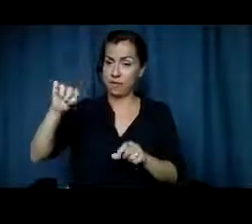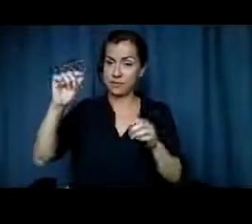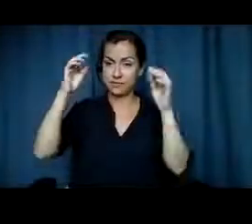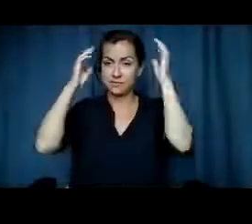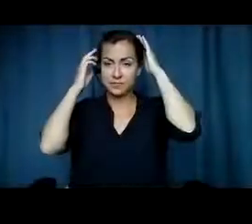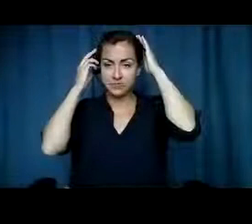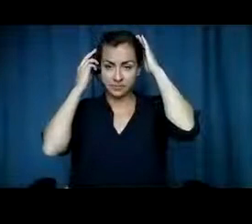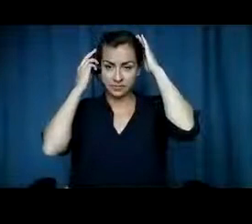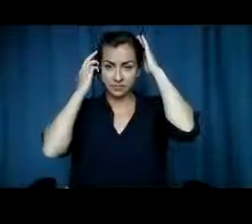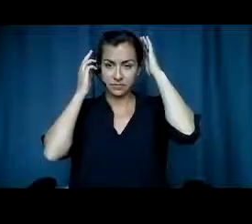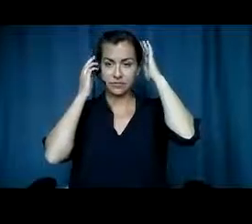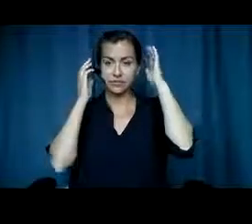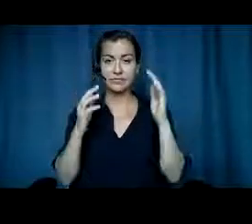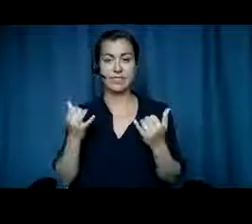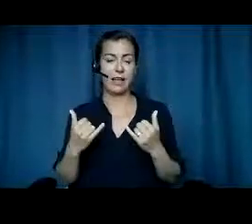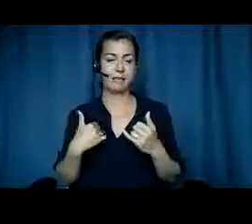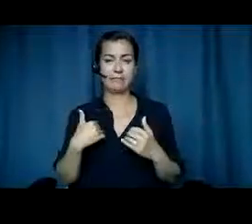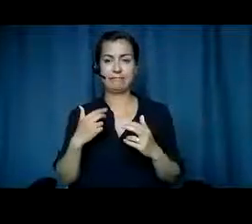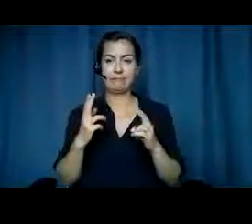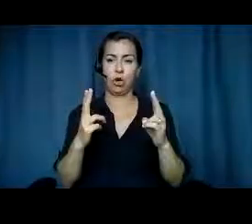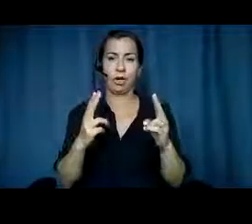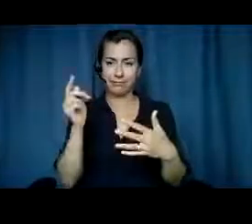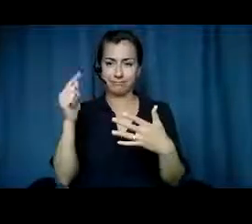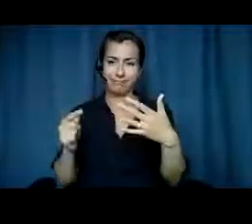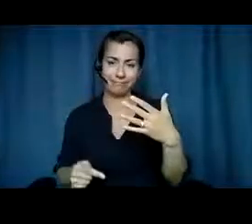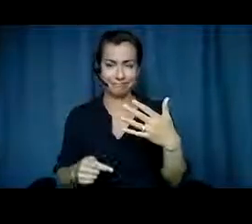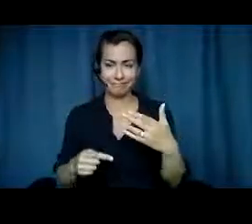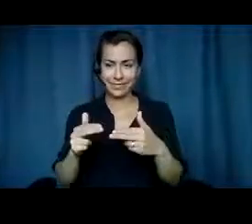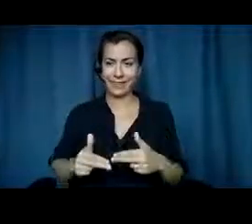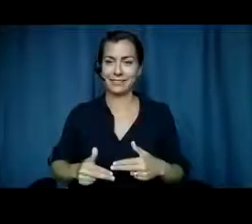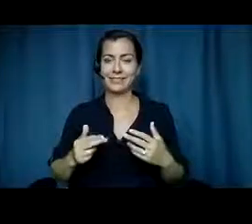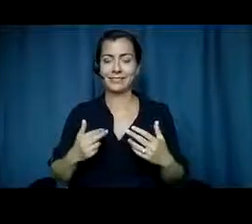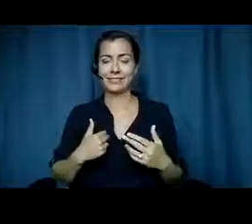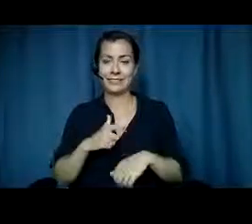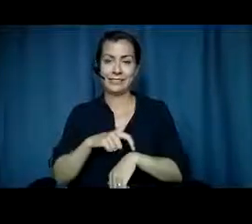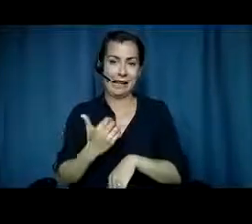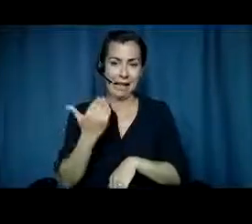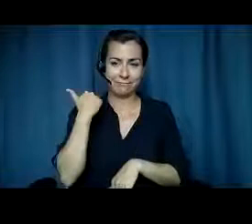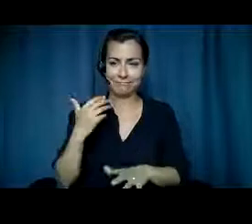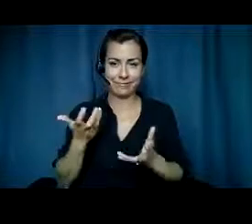Hi everybody, I'm going to share my screen here. Thank you so much Tom.